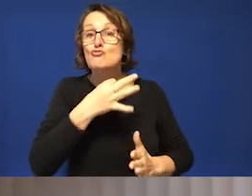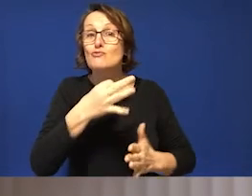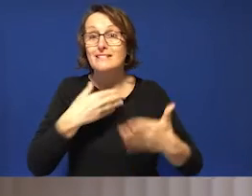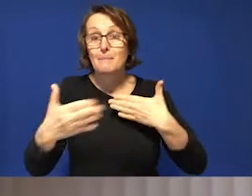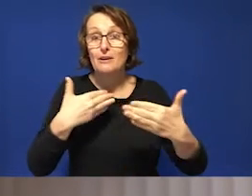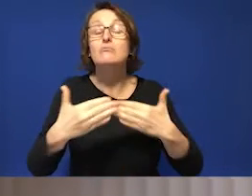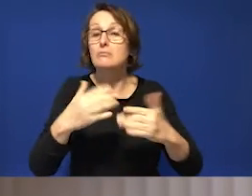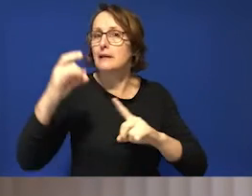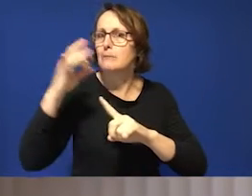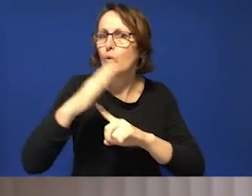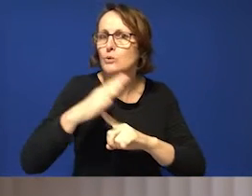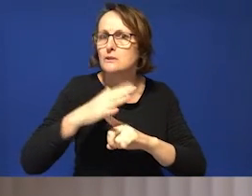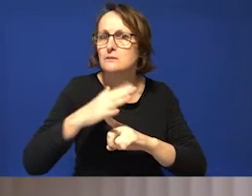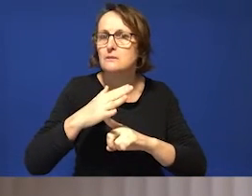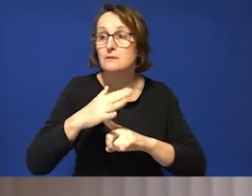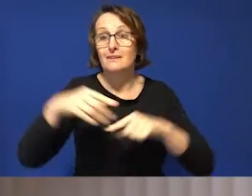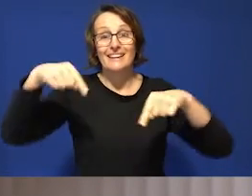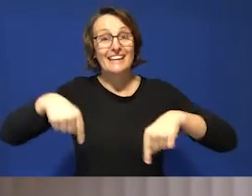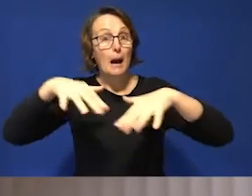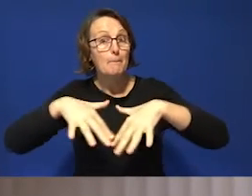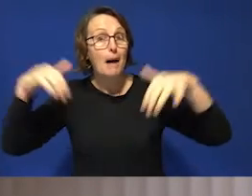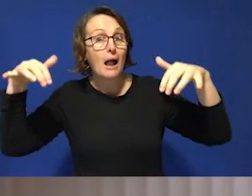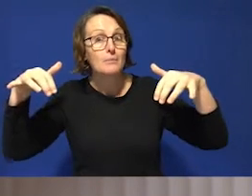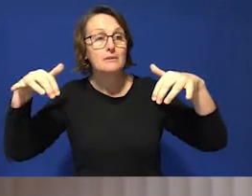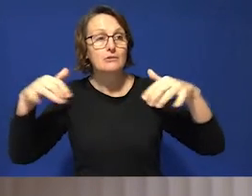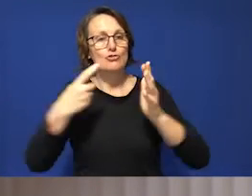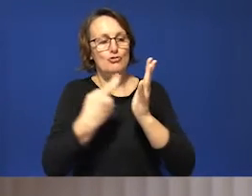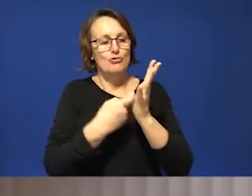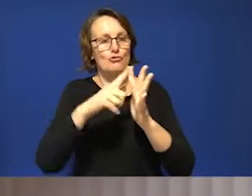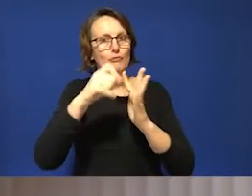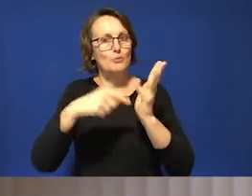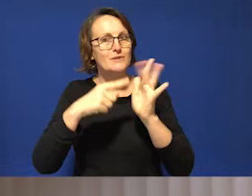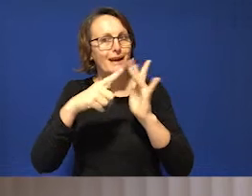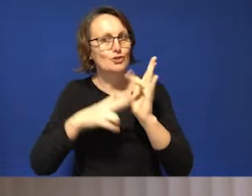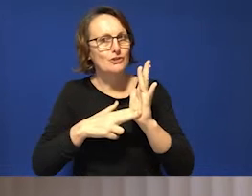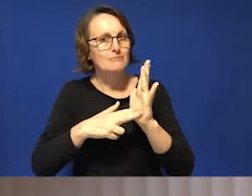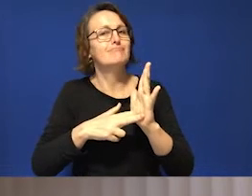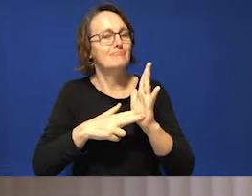risk management was a big thing. And here in the parliament, the biggest thing is the reputational risk.